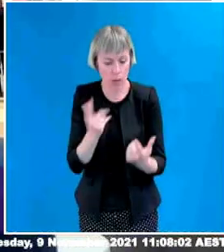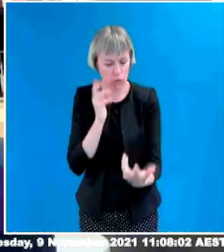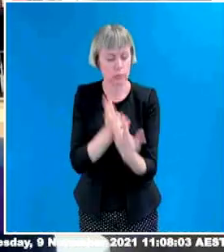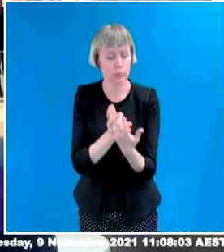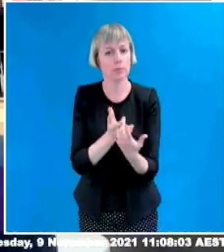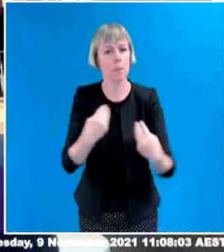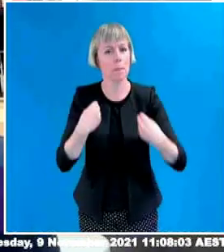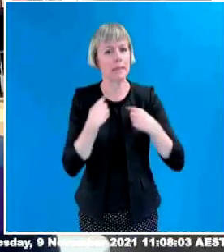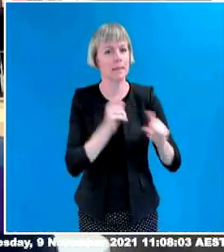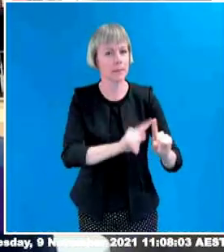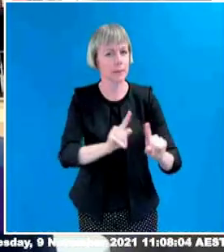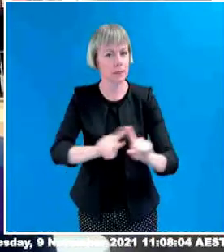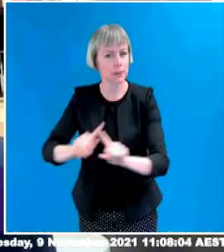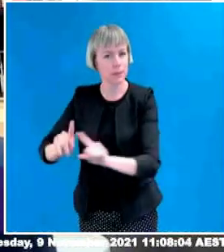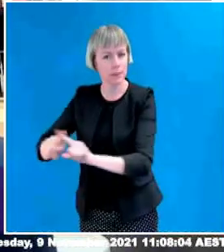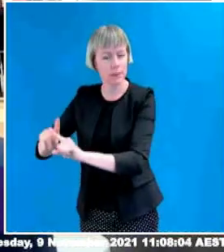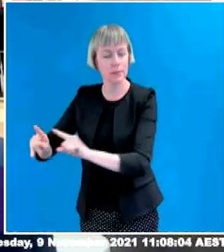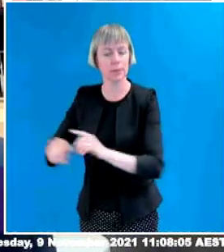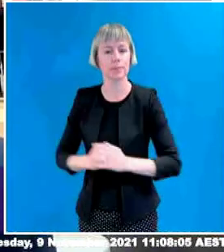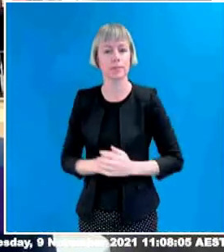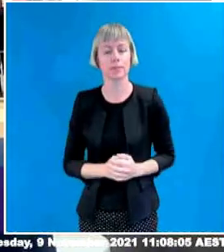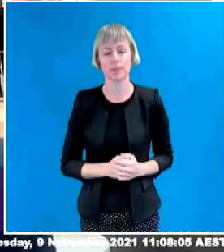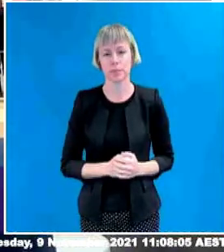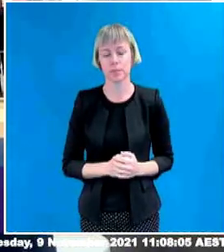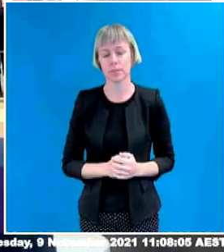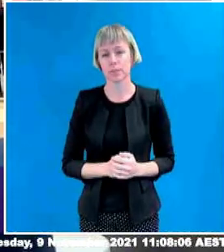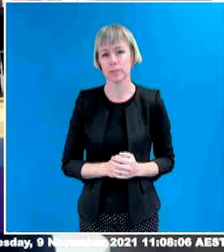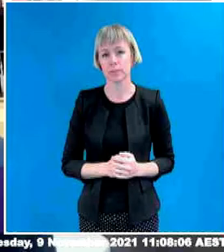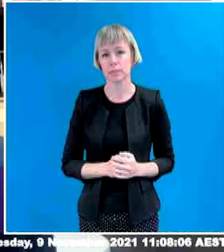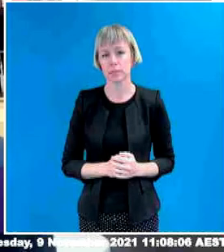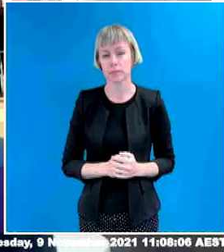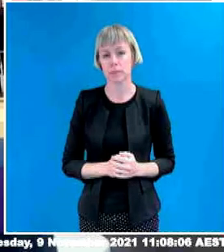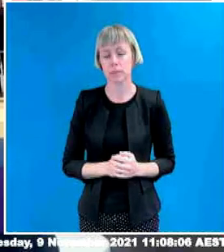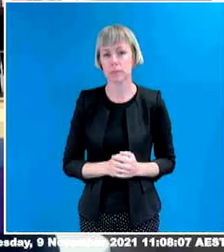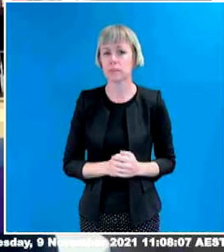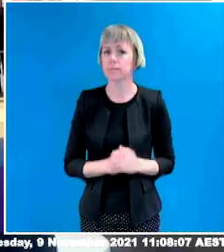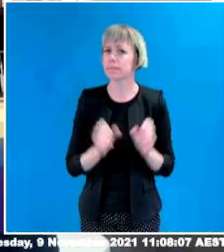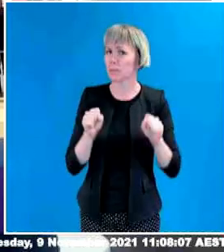relevant, it is also acceptable to understand that business, in certain